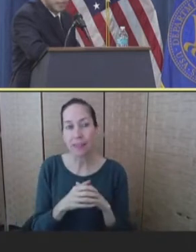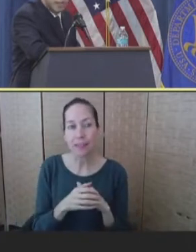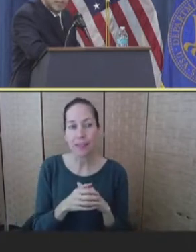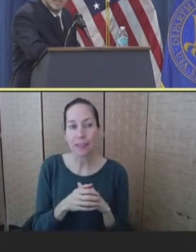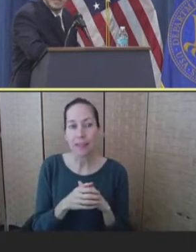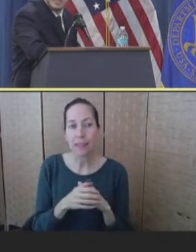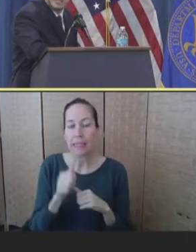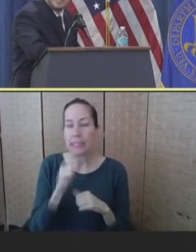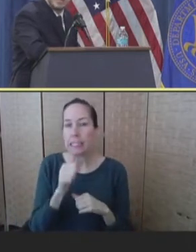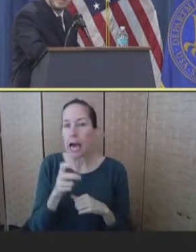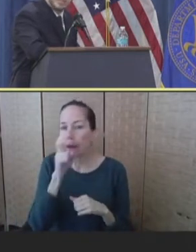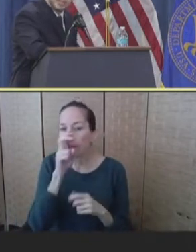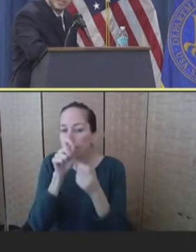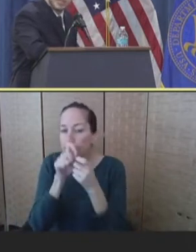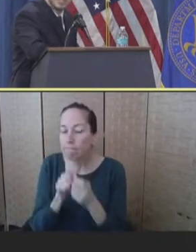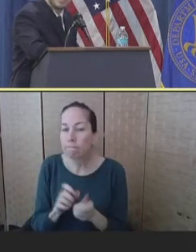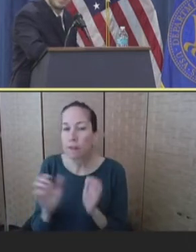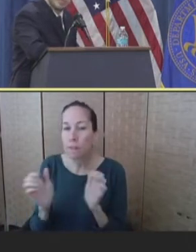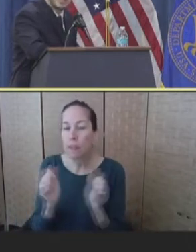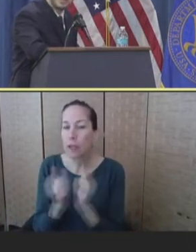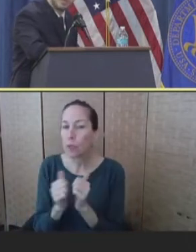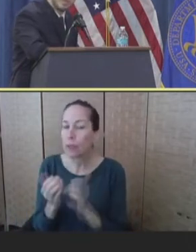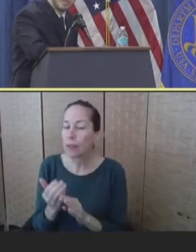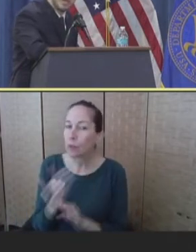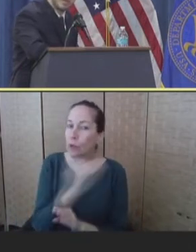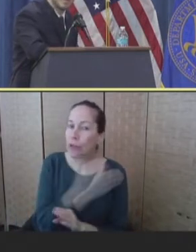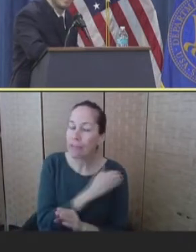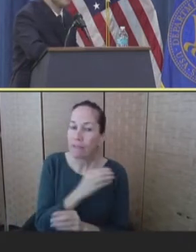as the previously discussed propensity score matching algorithm.